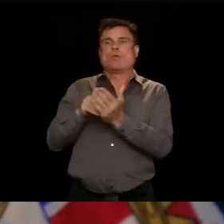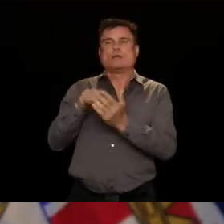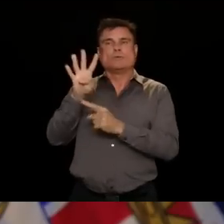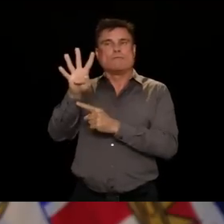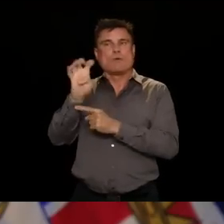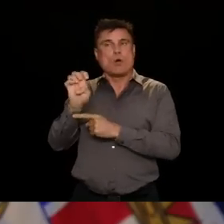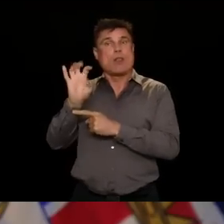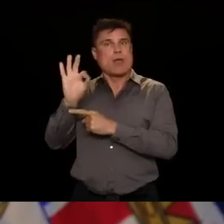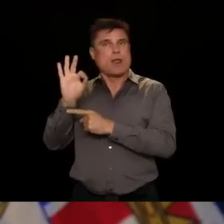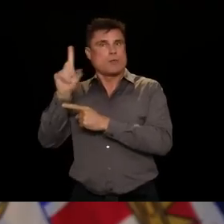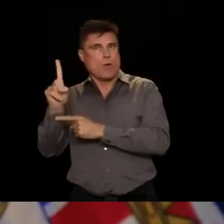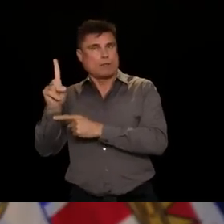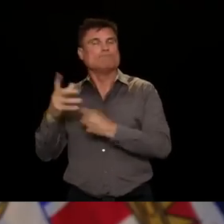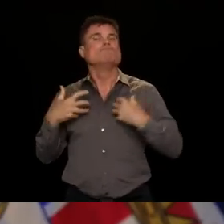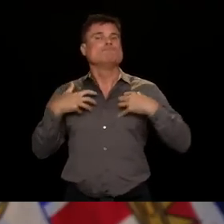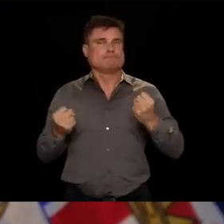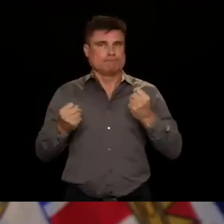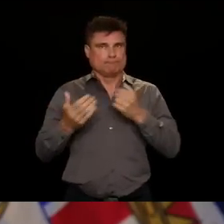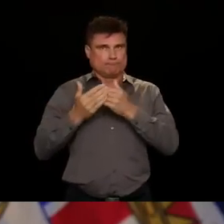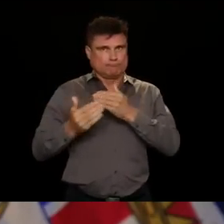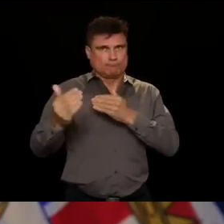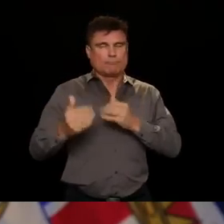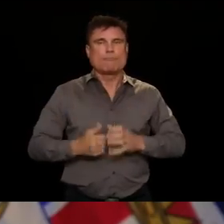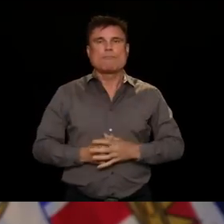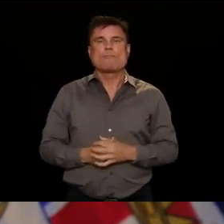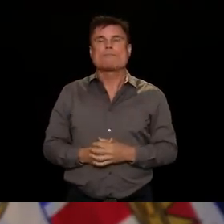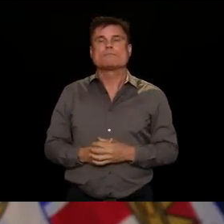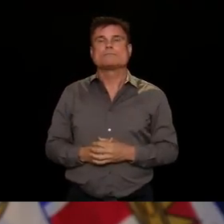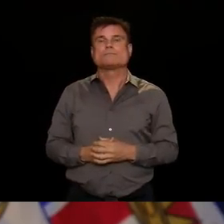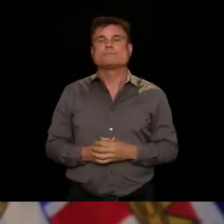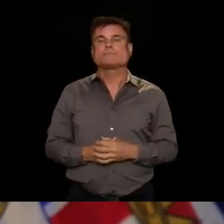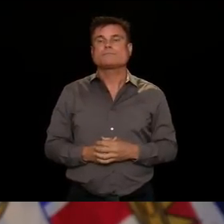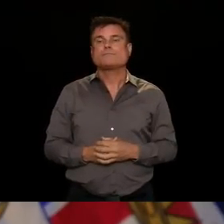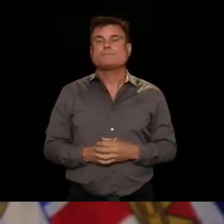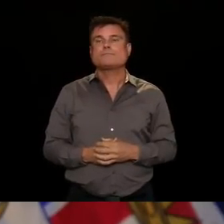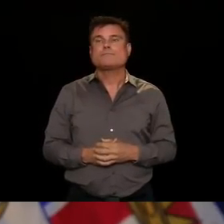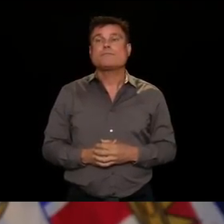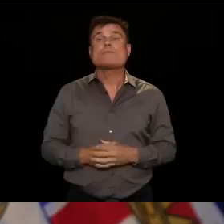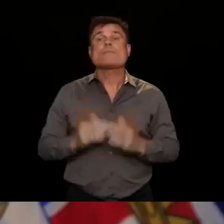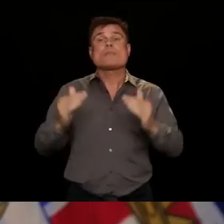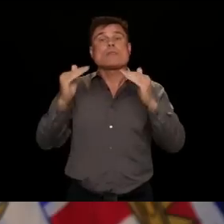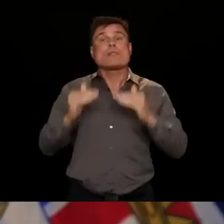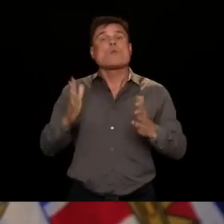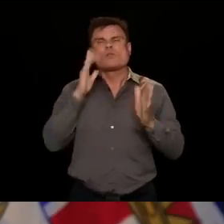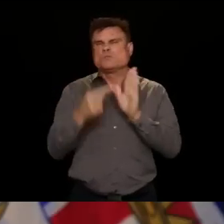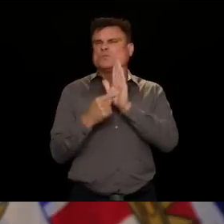our modelling as we are talking about it, this is going forward